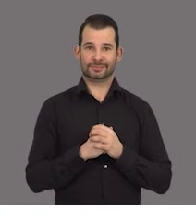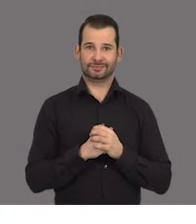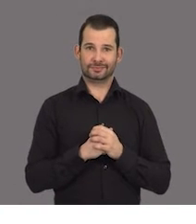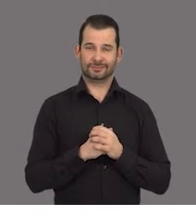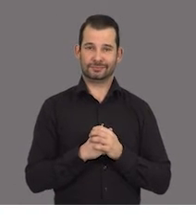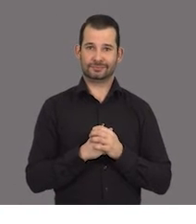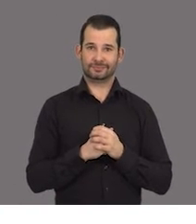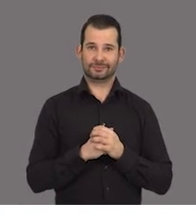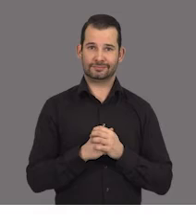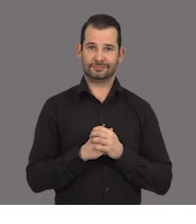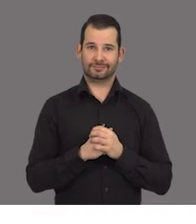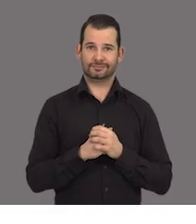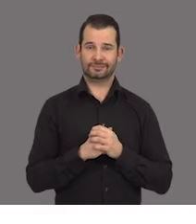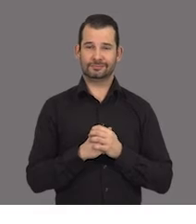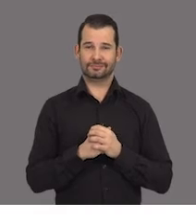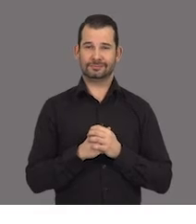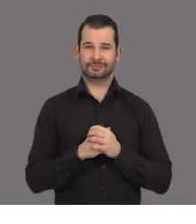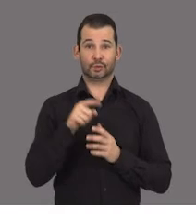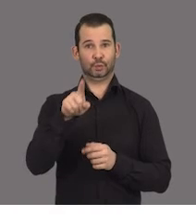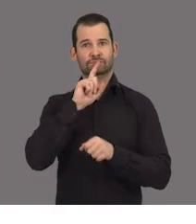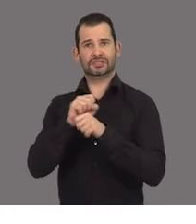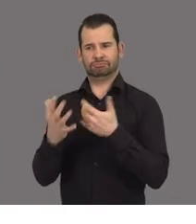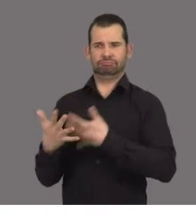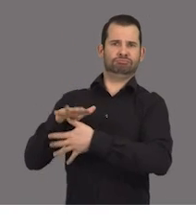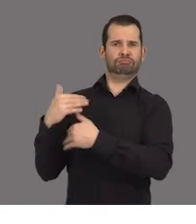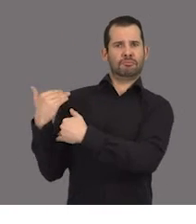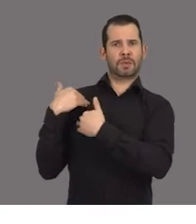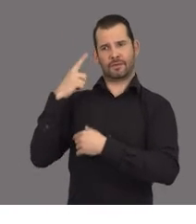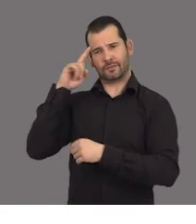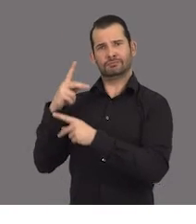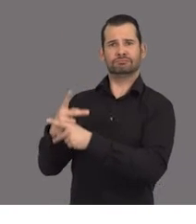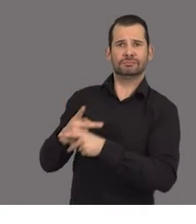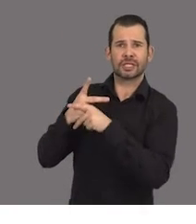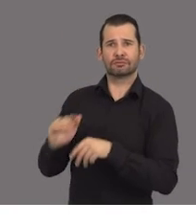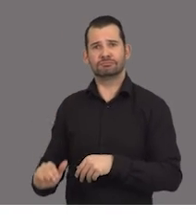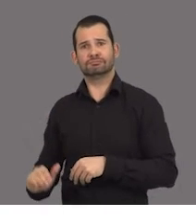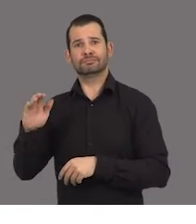You are primarily responsible for the care and upbringing of the child if you: